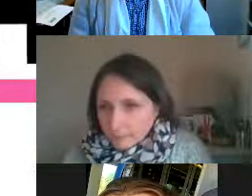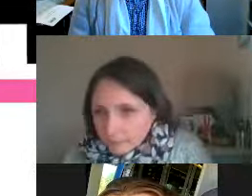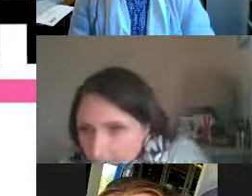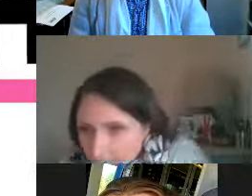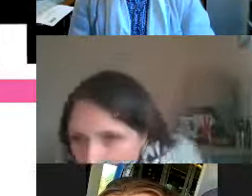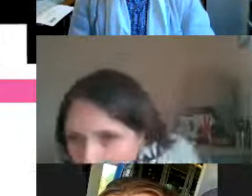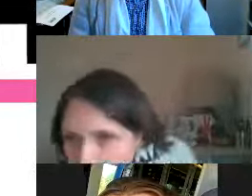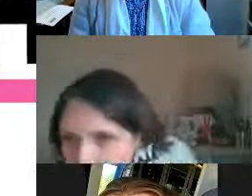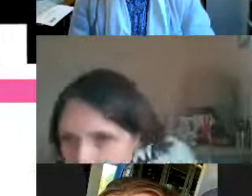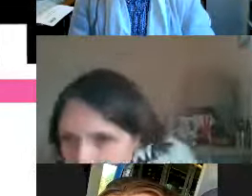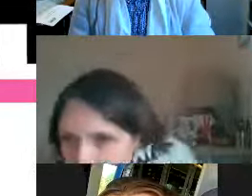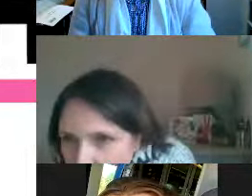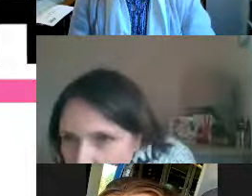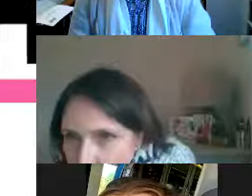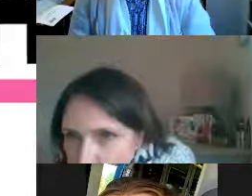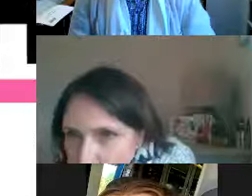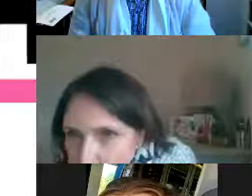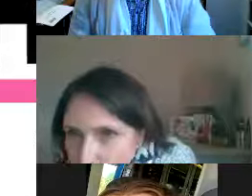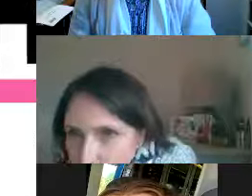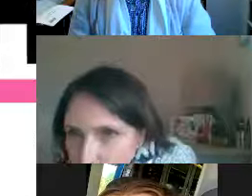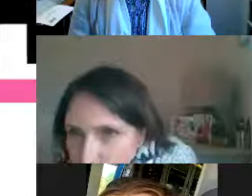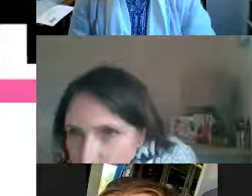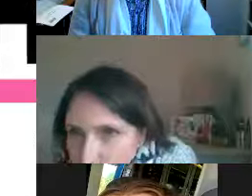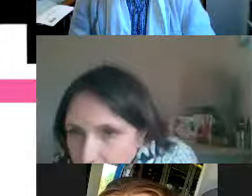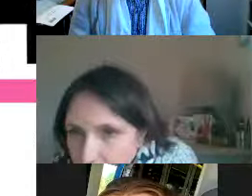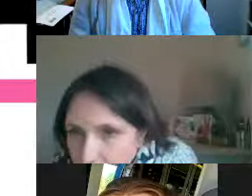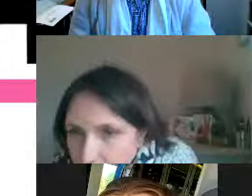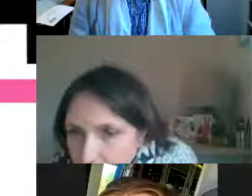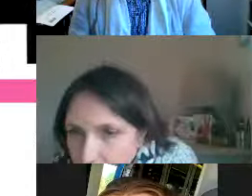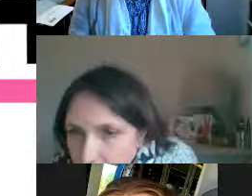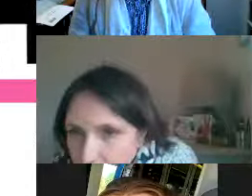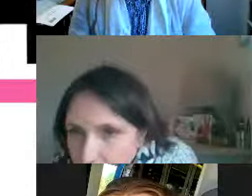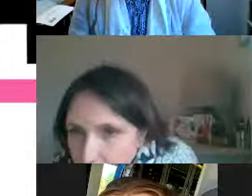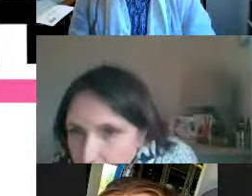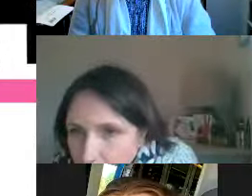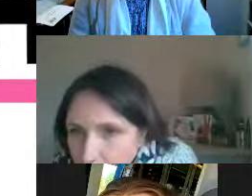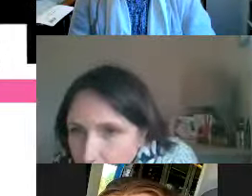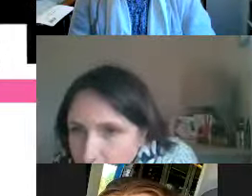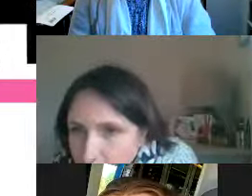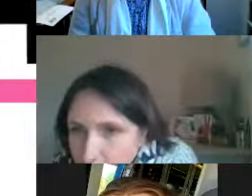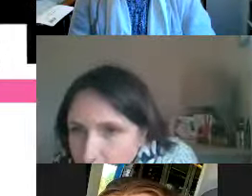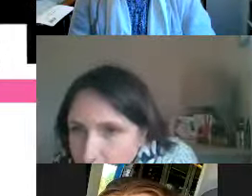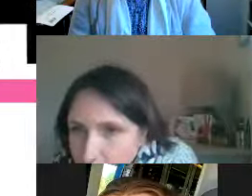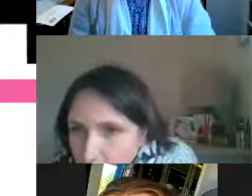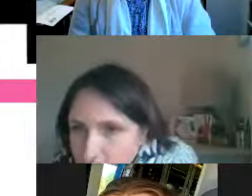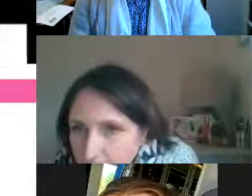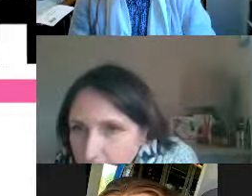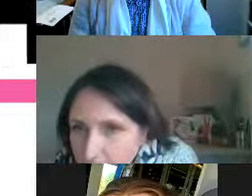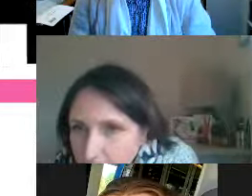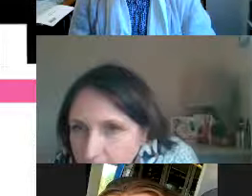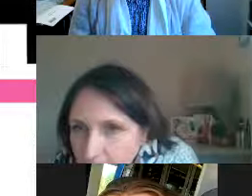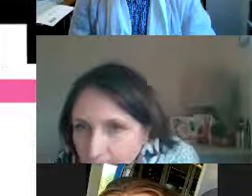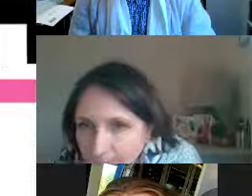or a conventional angle i think quirky i haven't read a dictionary definition of quirky but that's